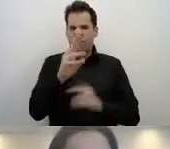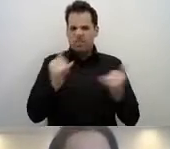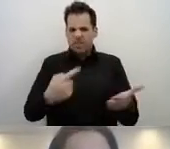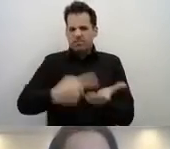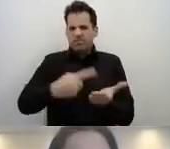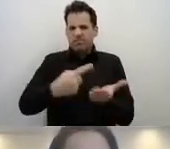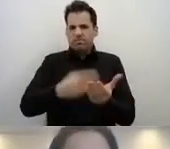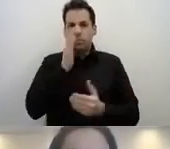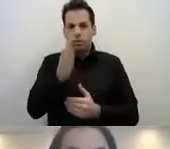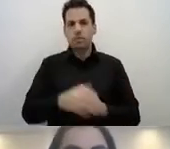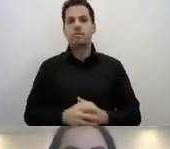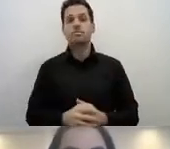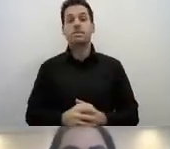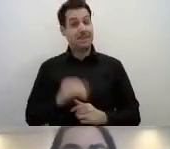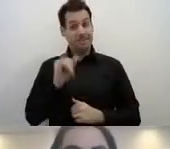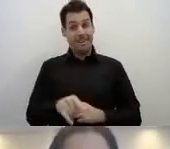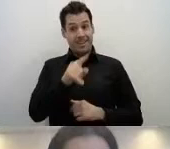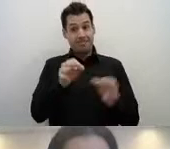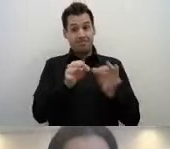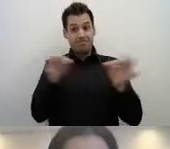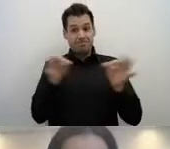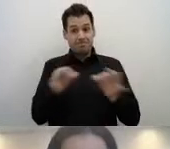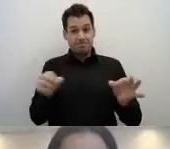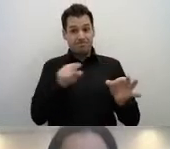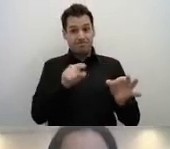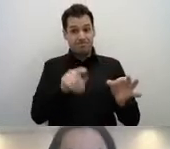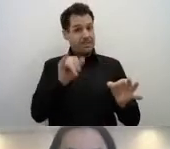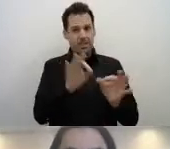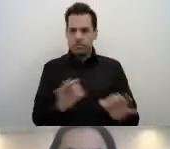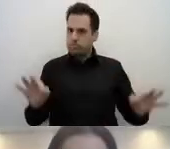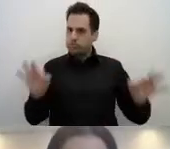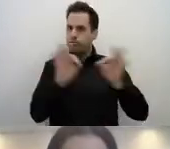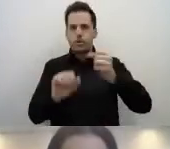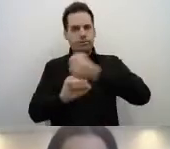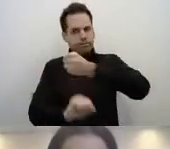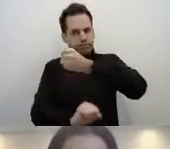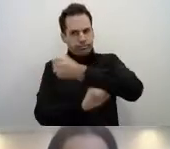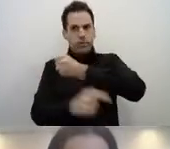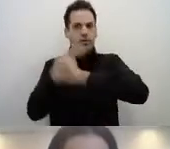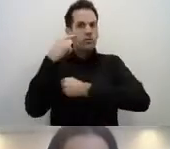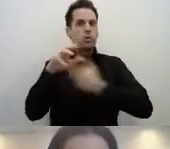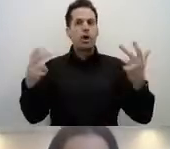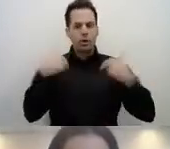um now this statement really is the cornerstone and fundamental to human rights law it's this